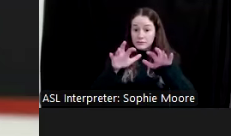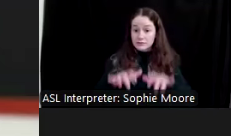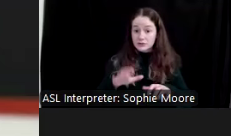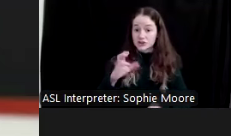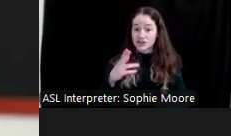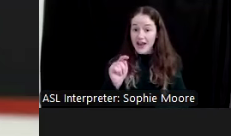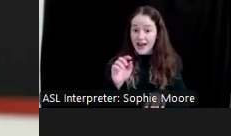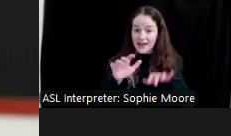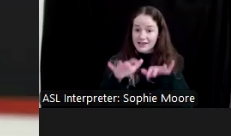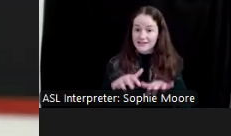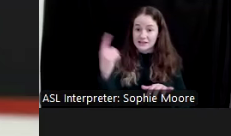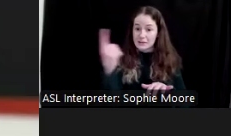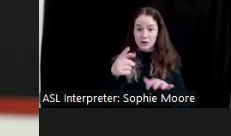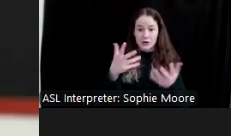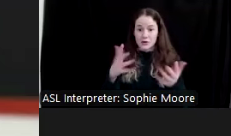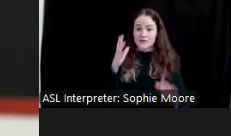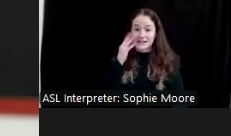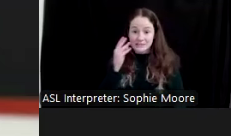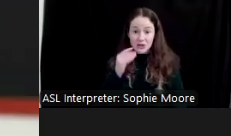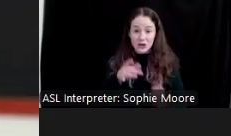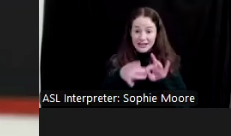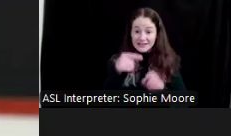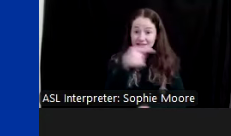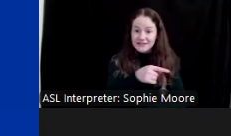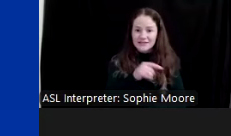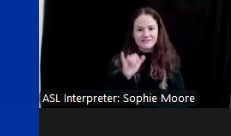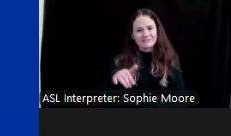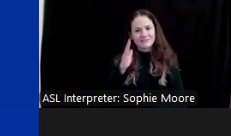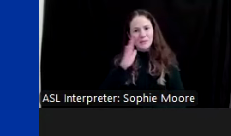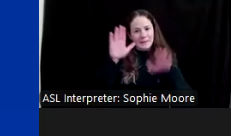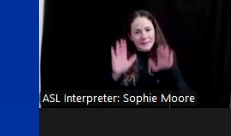that would be great. That would um enrich our conversation here.